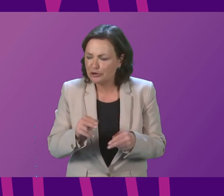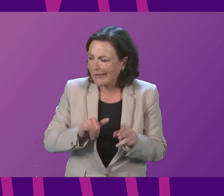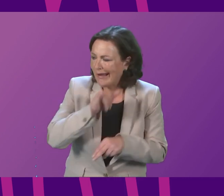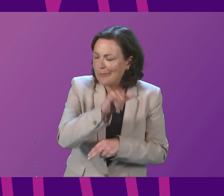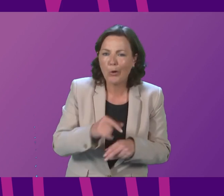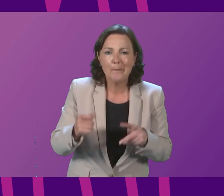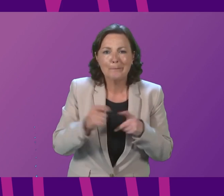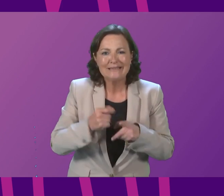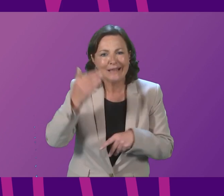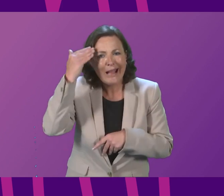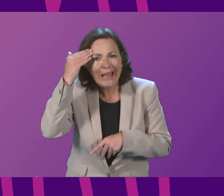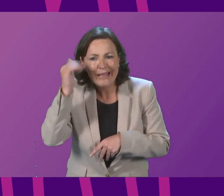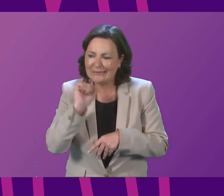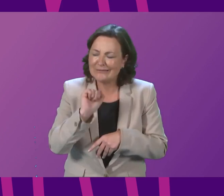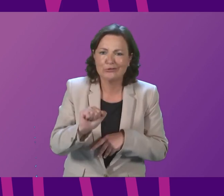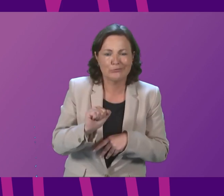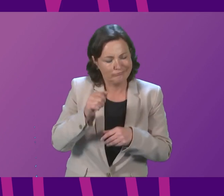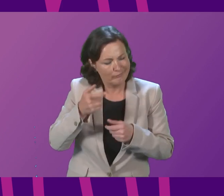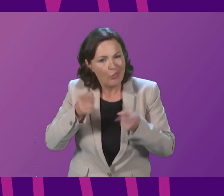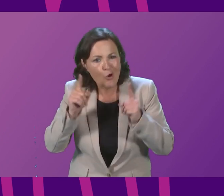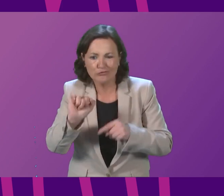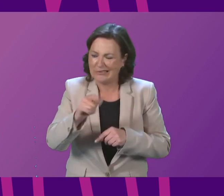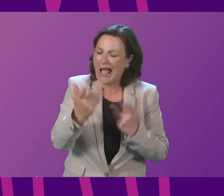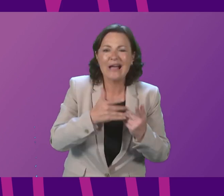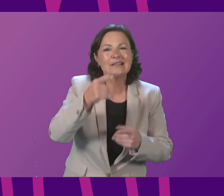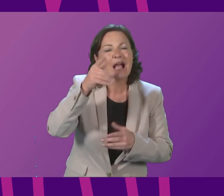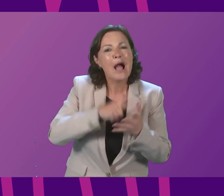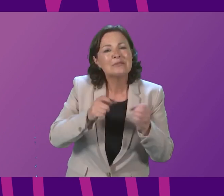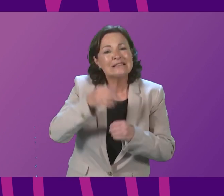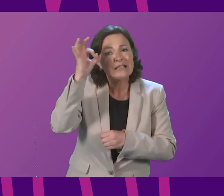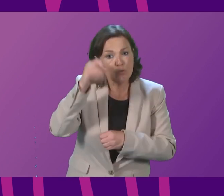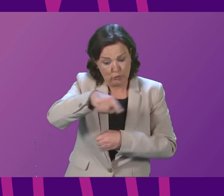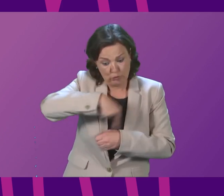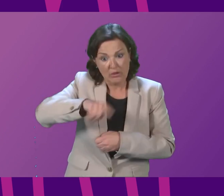City Council and Aberdeenshire Council have put together a bid to bring a green free port